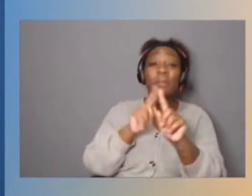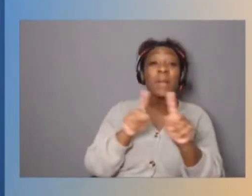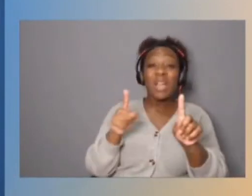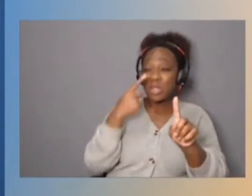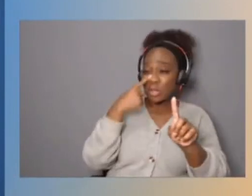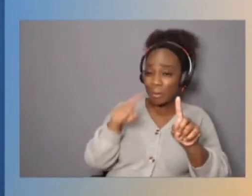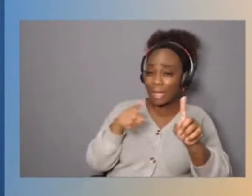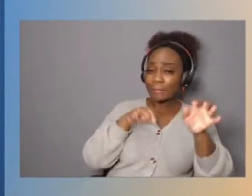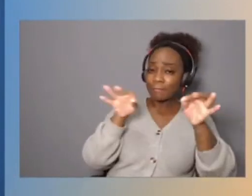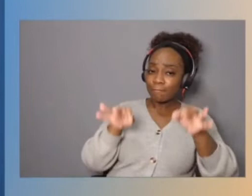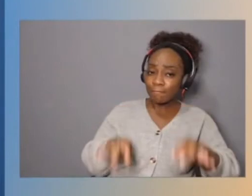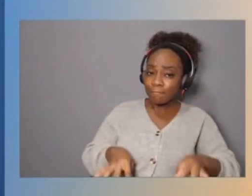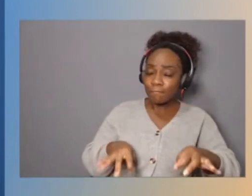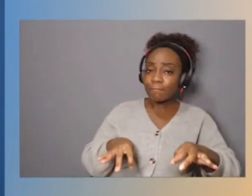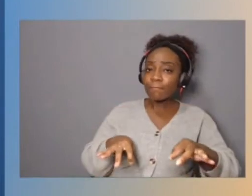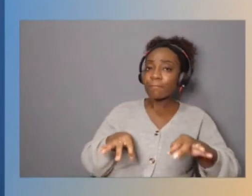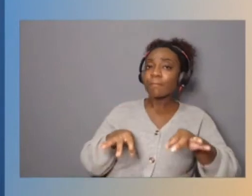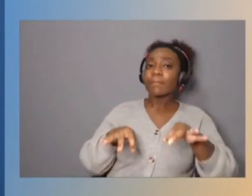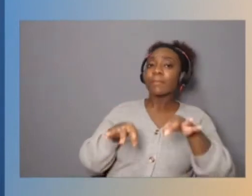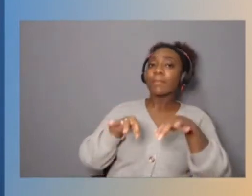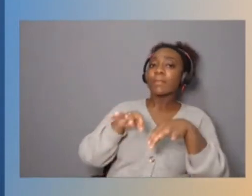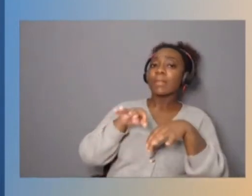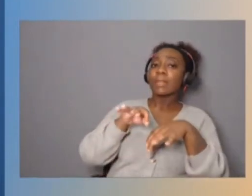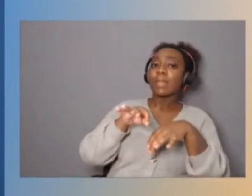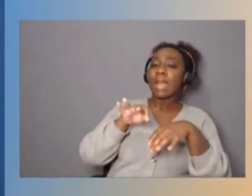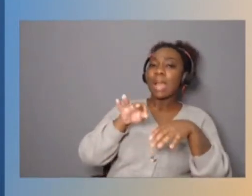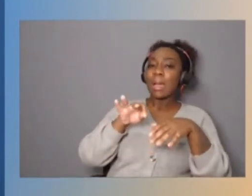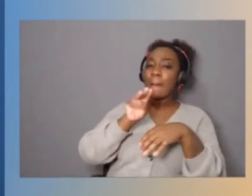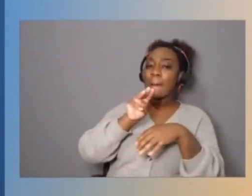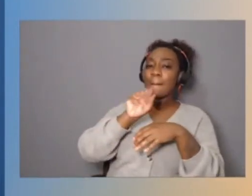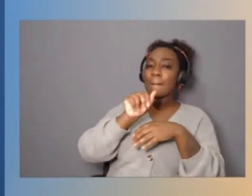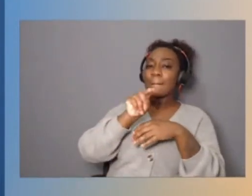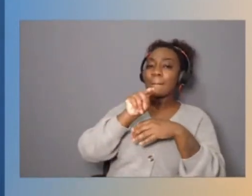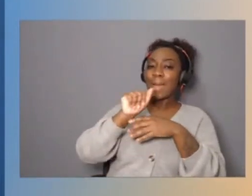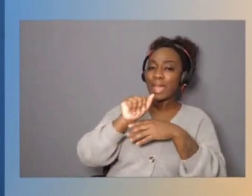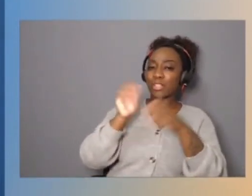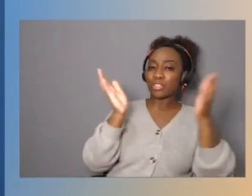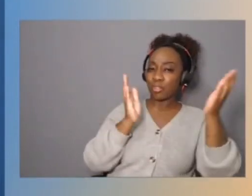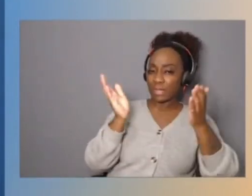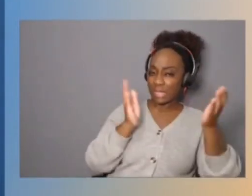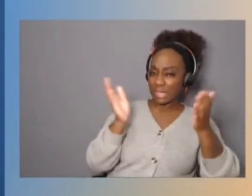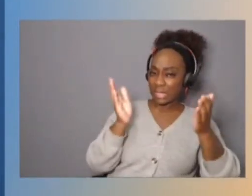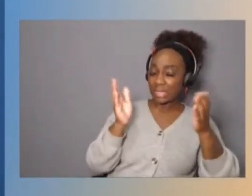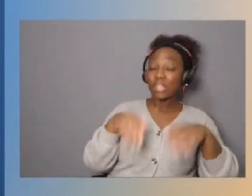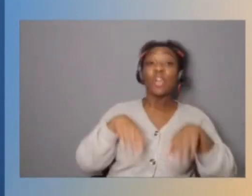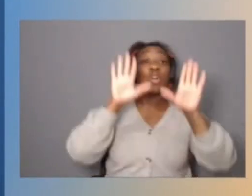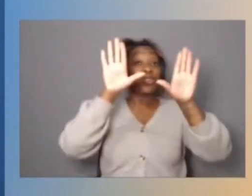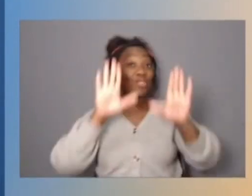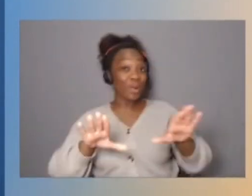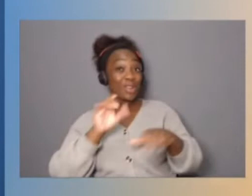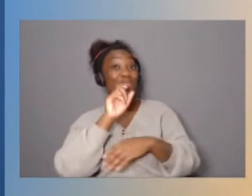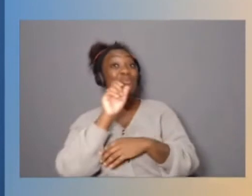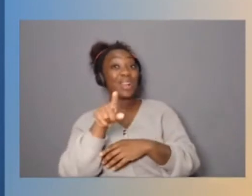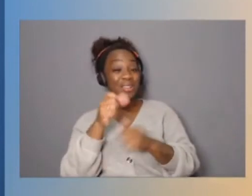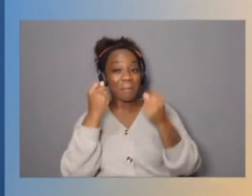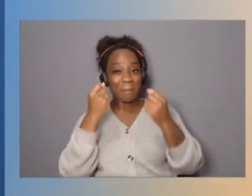Yeah. And just customers adopting Graviton for managed services? - Yeah, great question. Because a lot of my customers have started their Graviton journey